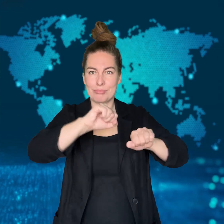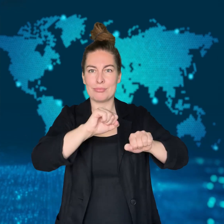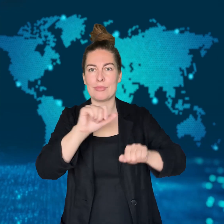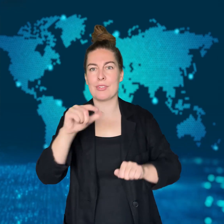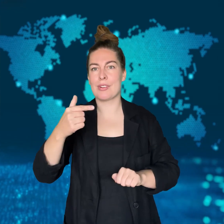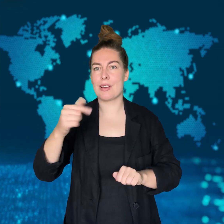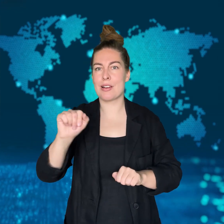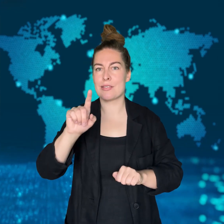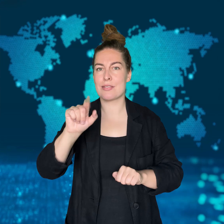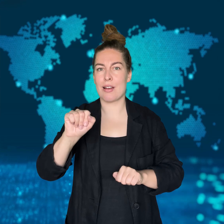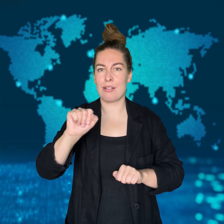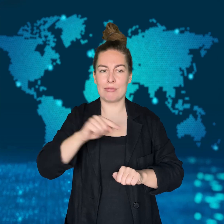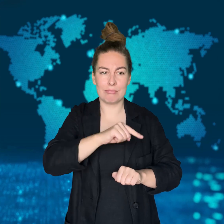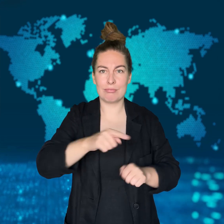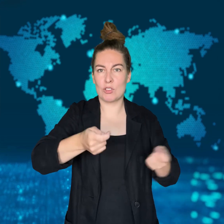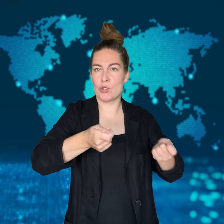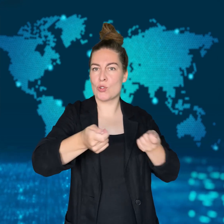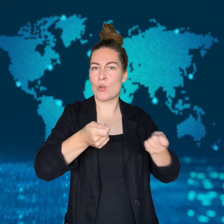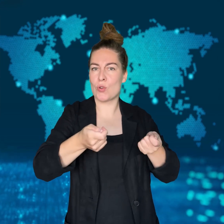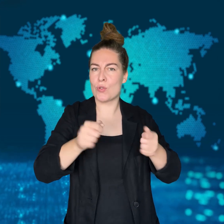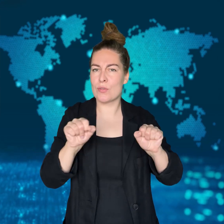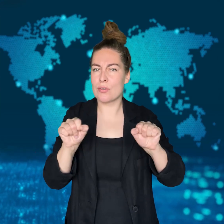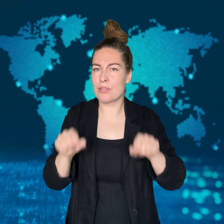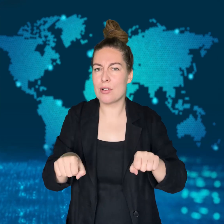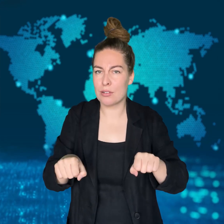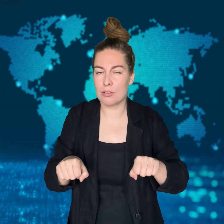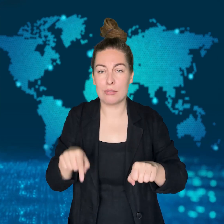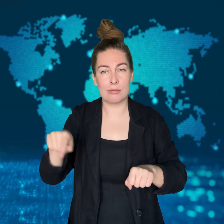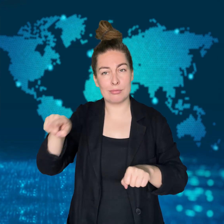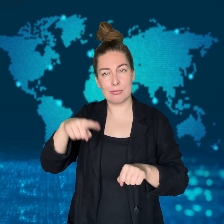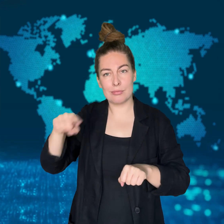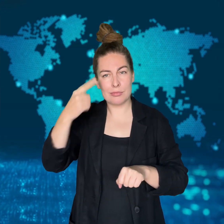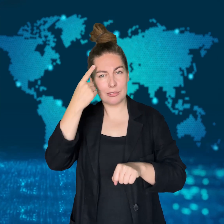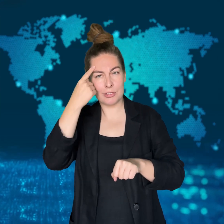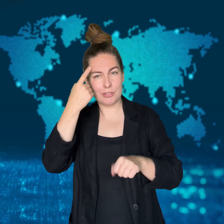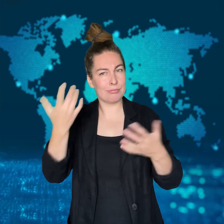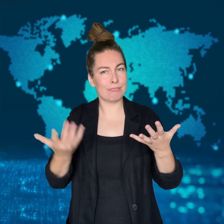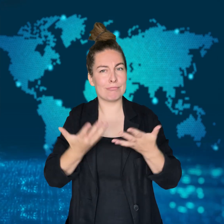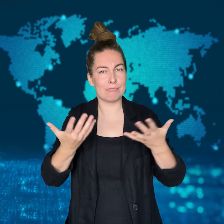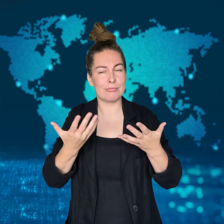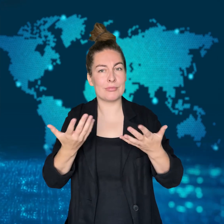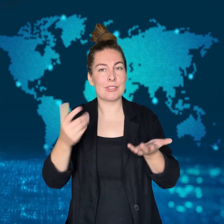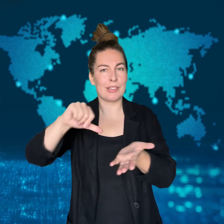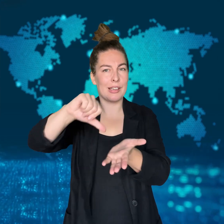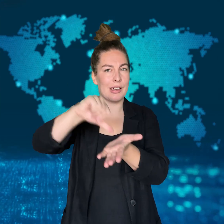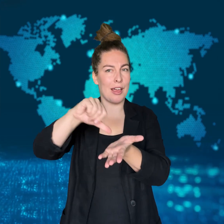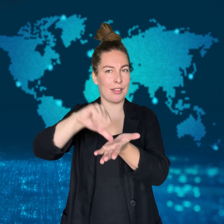the country may work towards full control of the Gaza Strip.